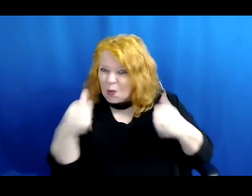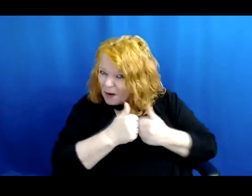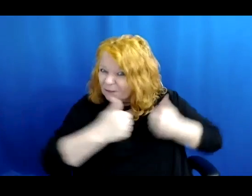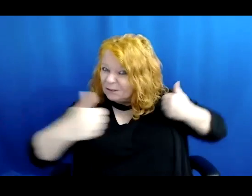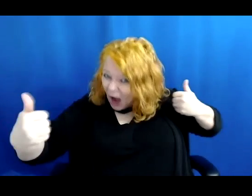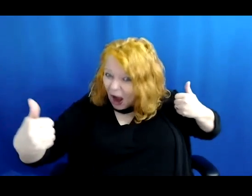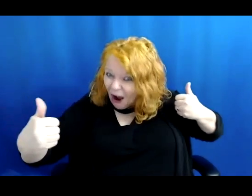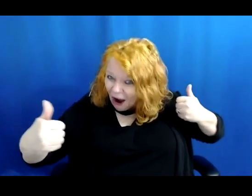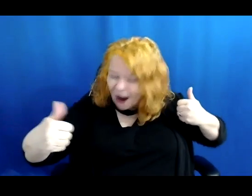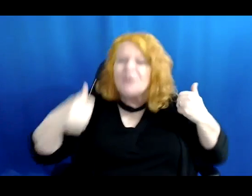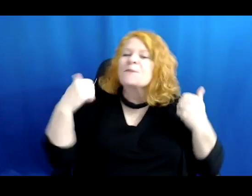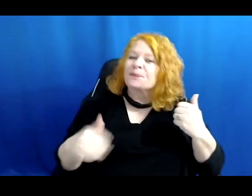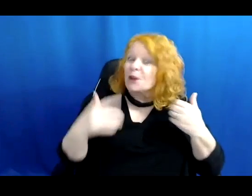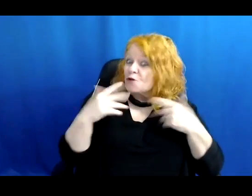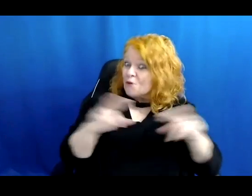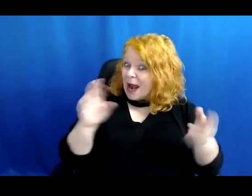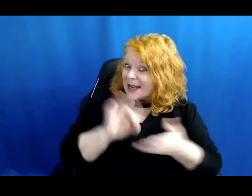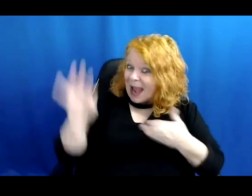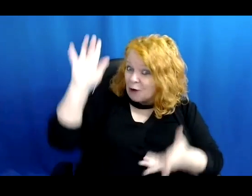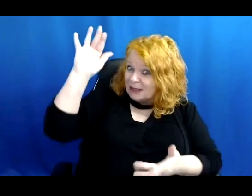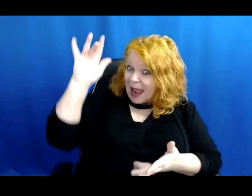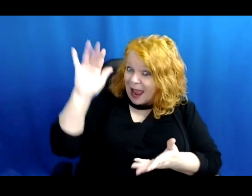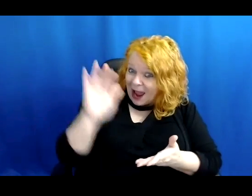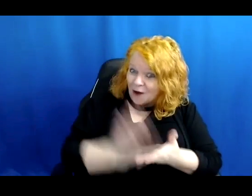Are you ready to count me down, boys and girls? Count me down.